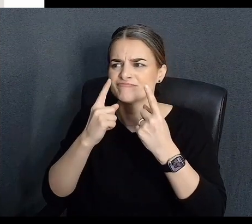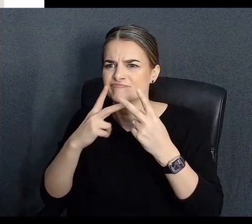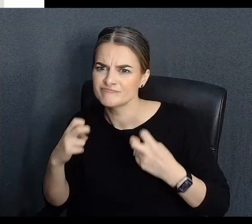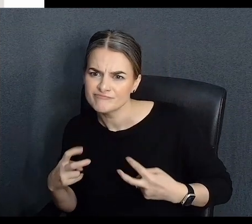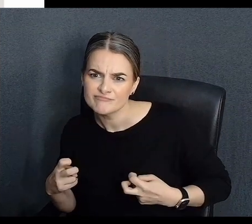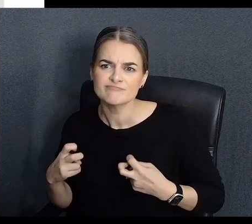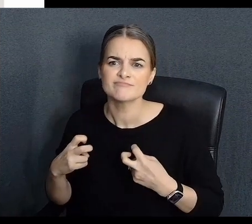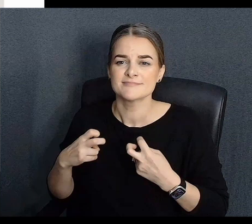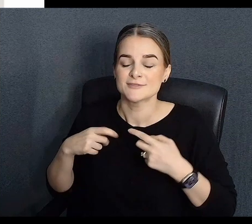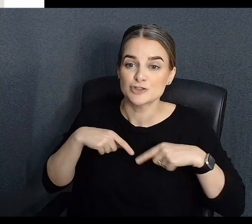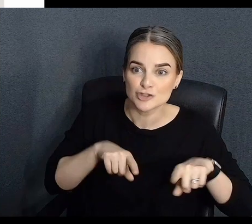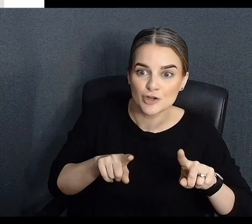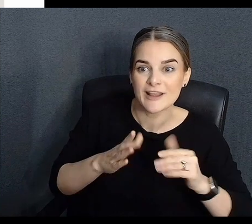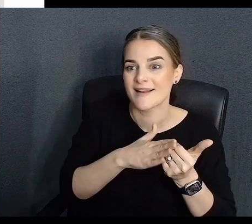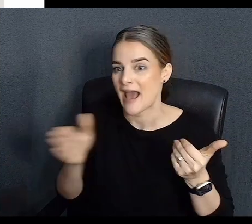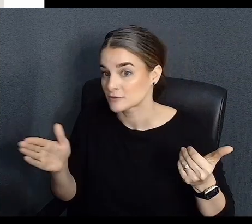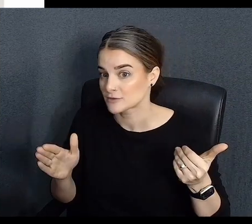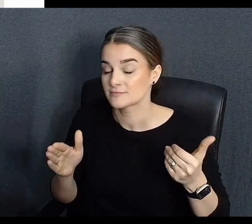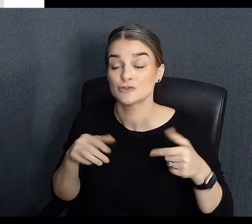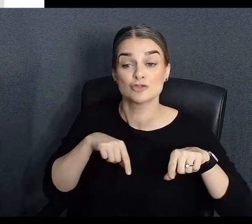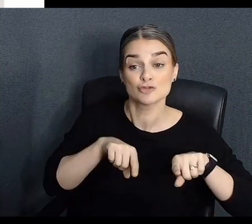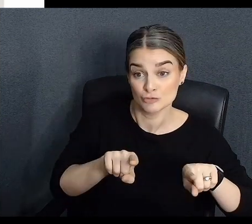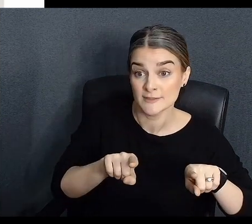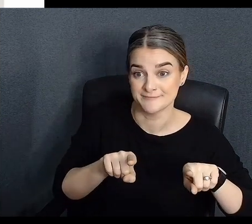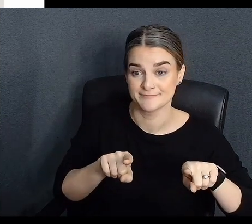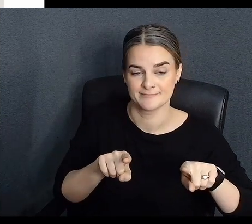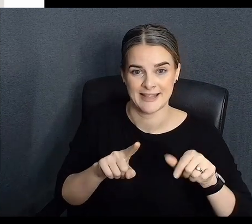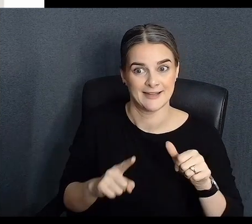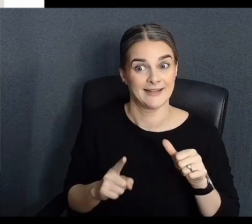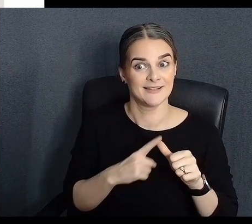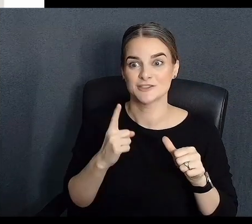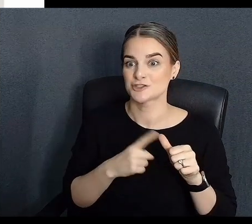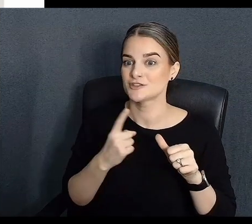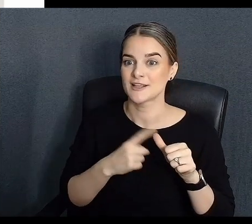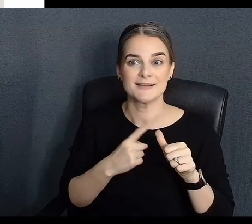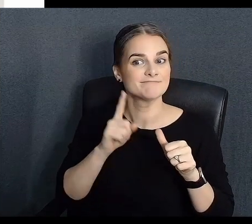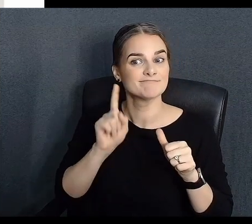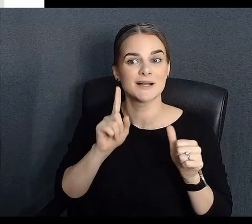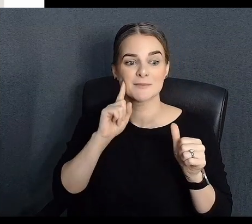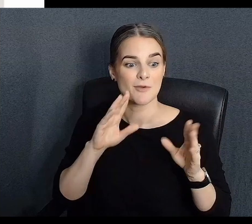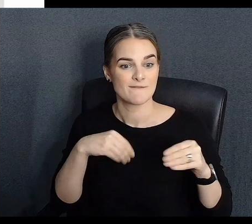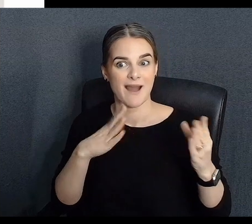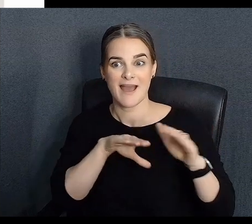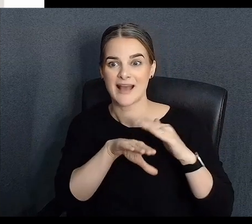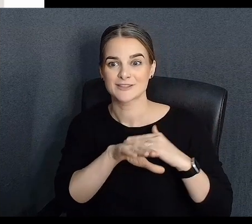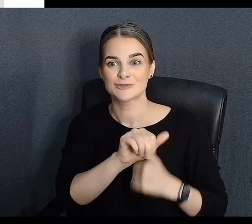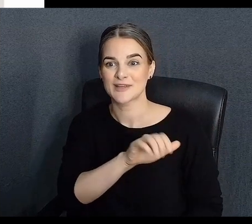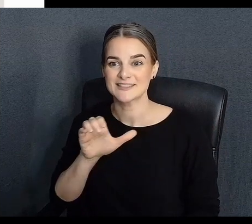during it, especially initially, we want to make sure that we're providing access to this AAC in all settings.